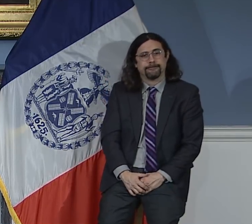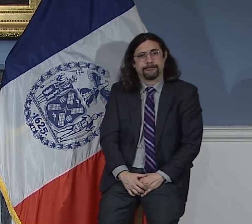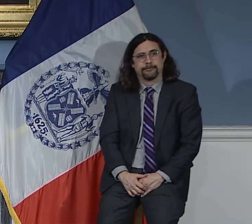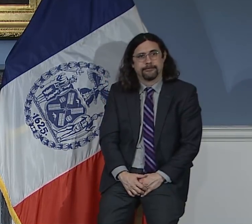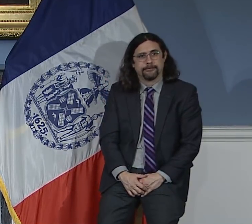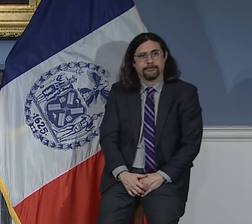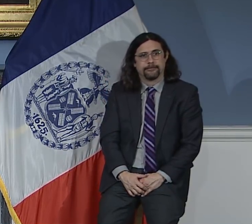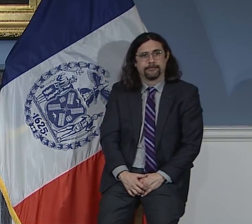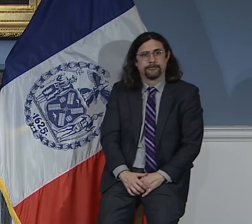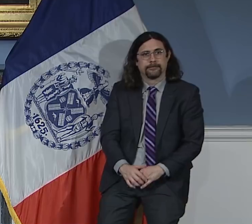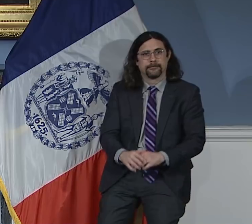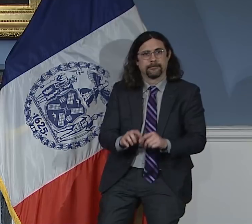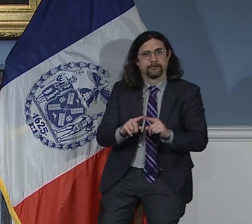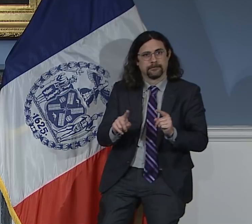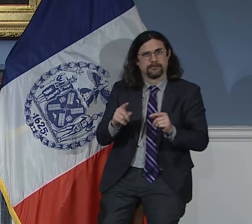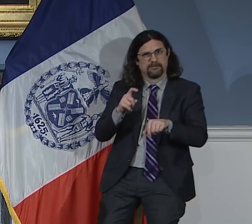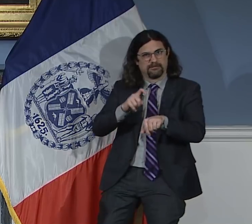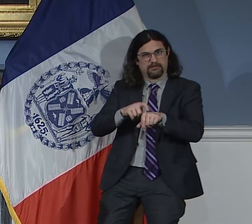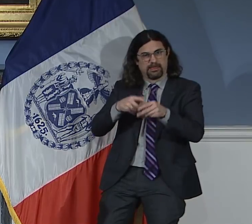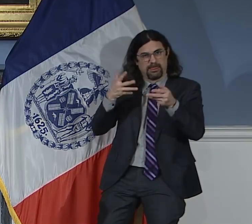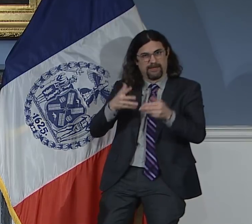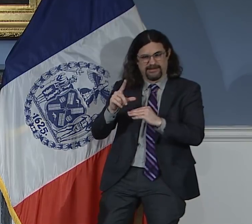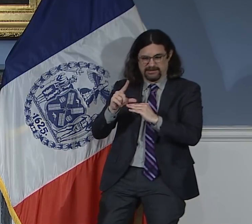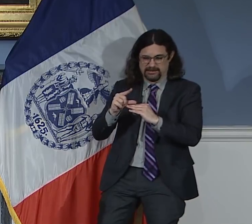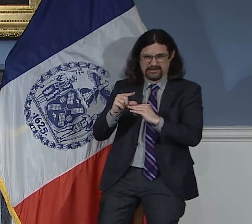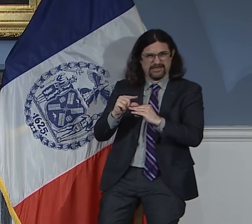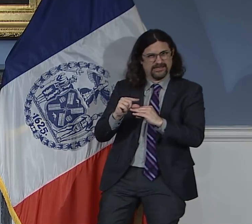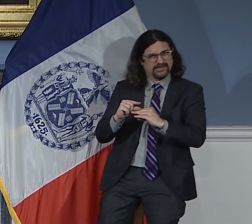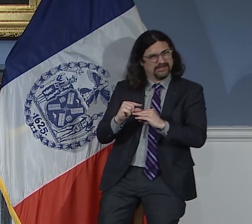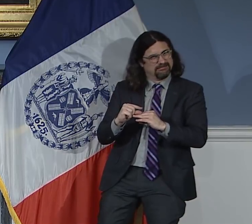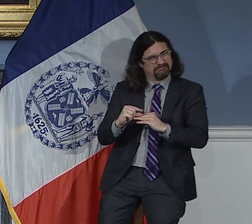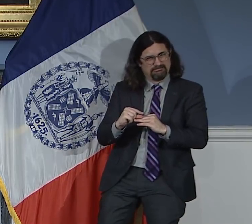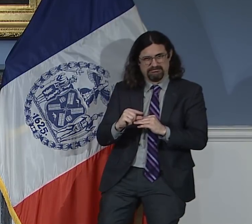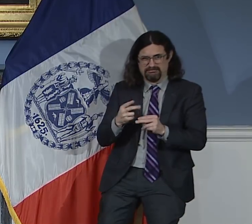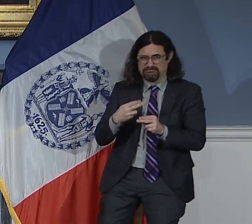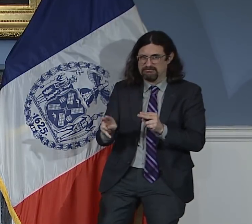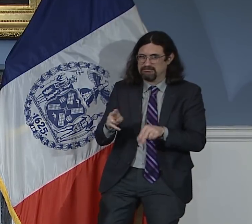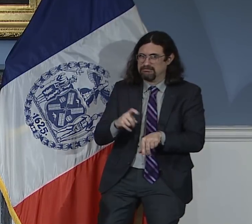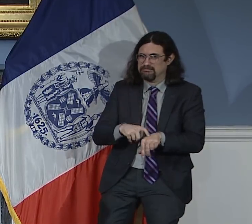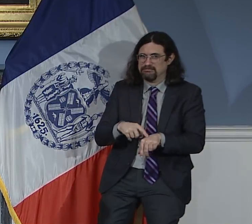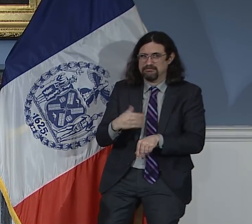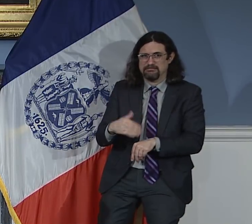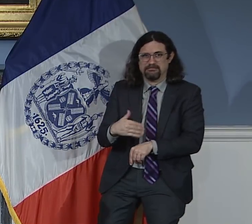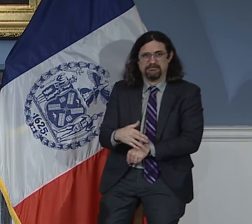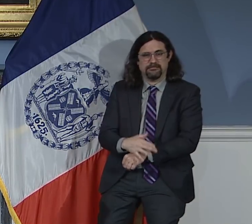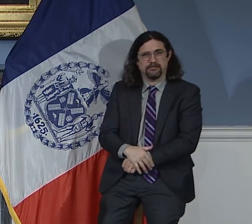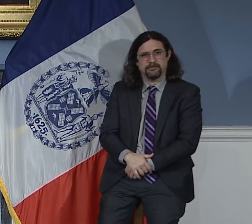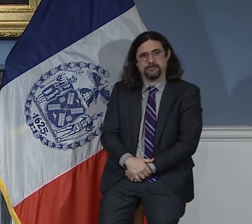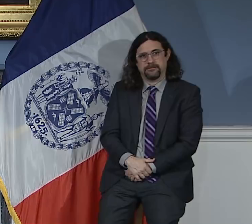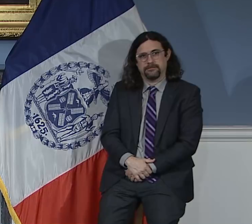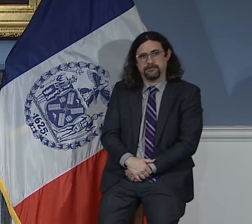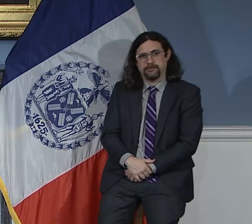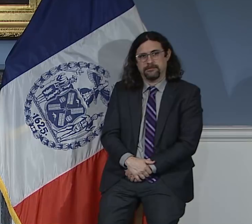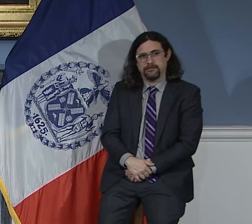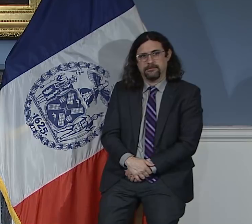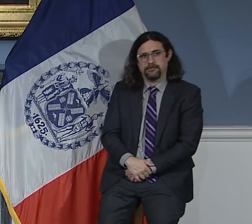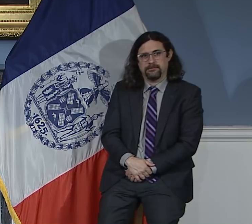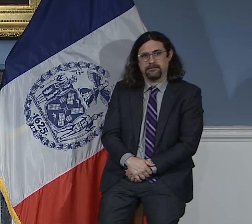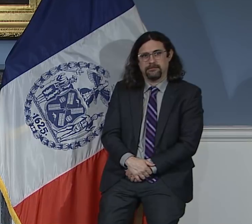INEXPLICABLE TO THE VAST MAJORITY OF US, BUT THERE'S STILL TIME. NOT MUCH, BUT THERE'S STILL TIME.